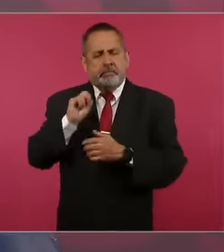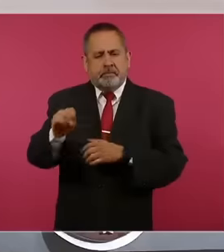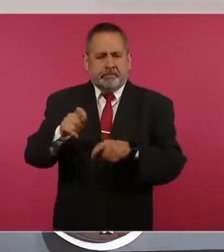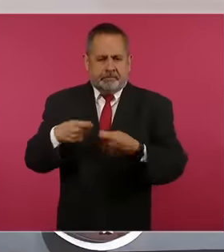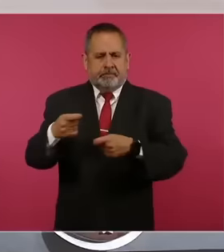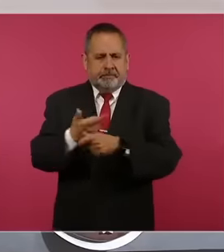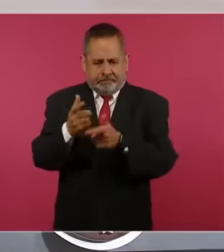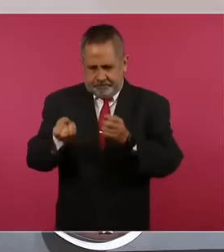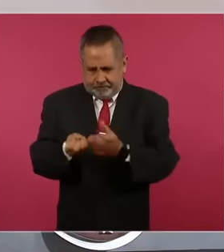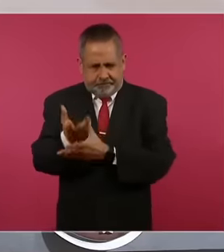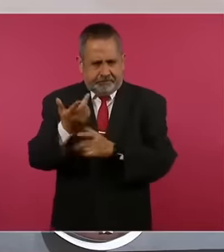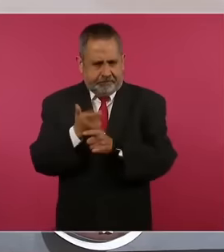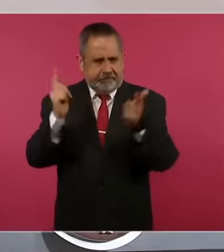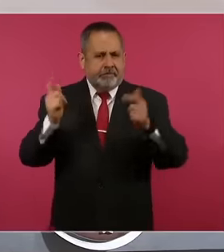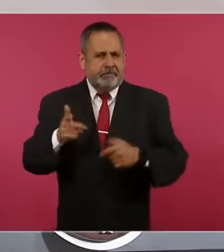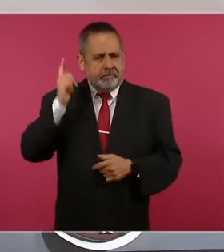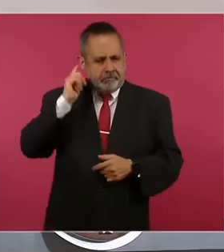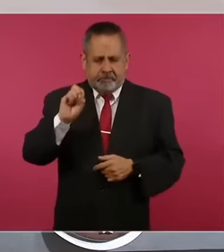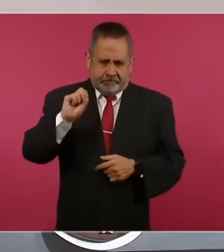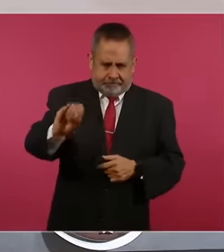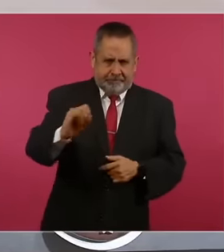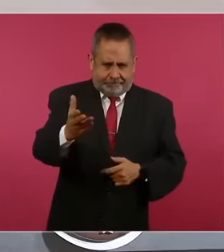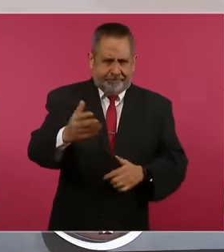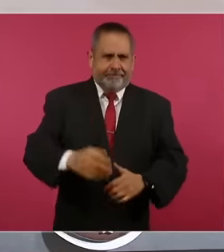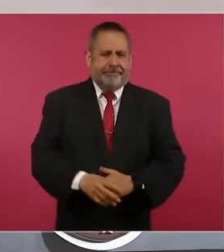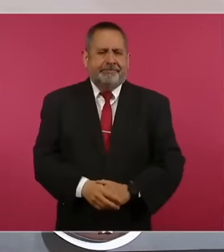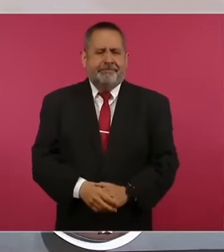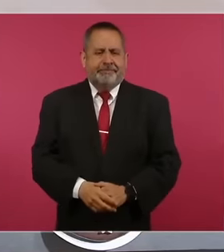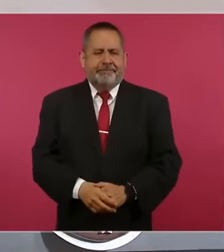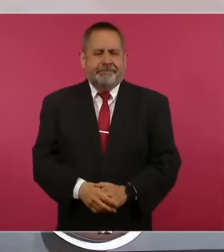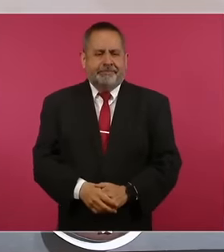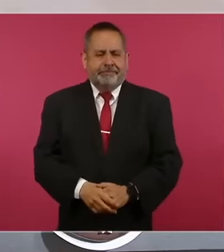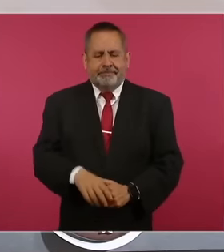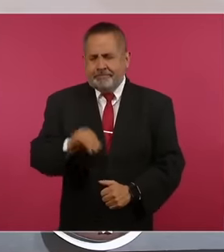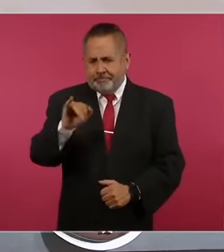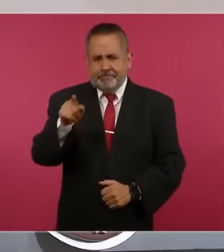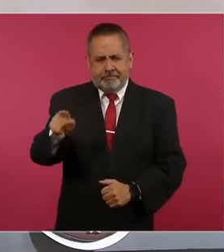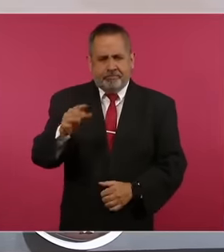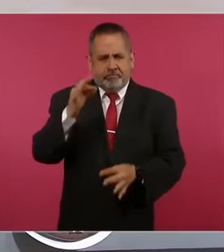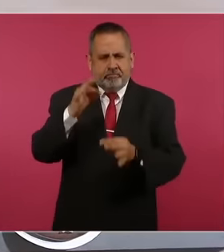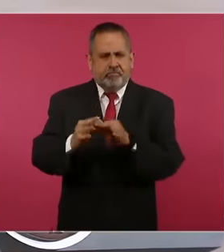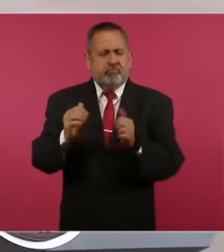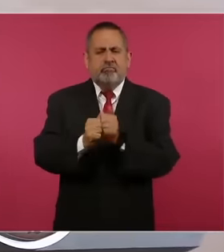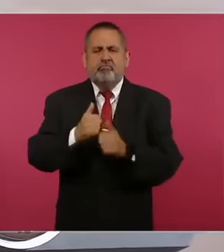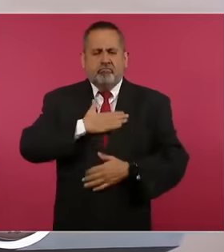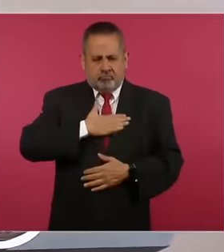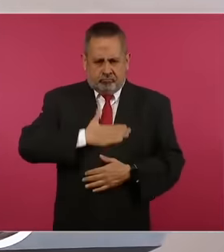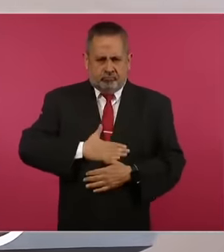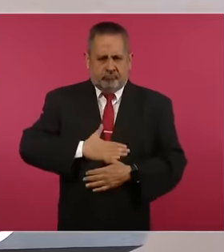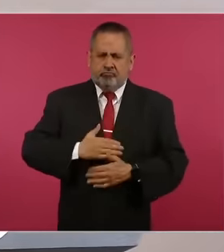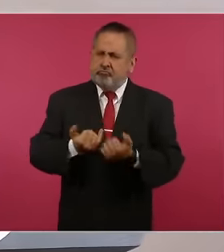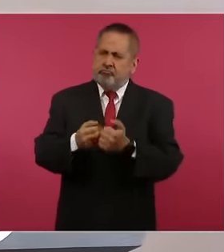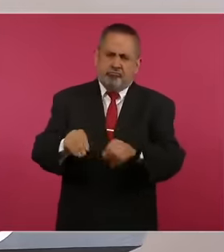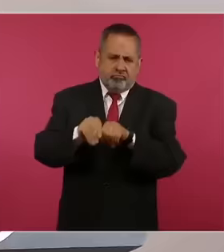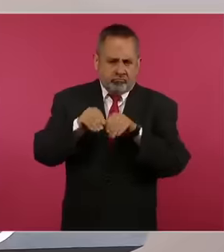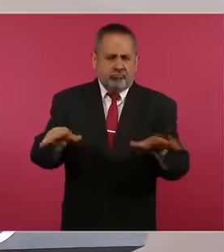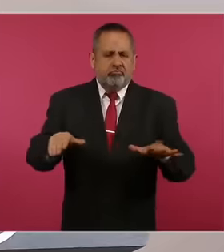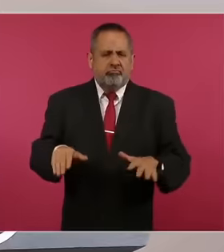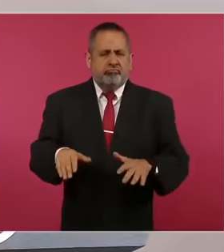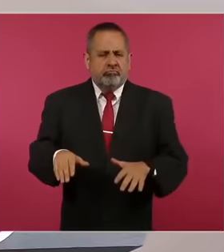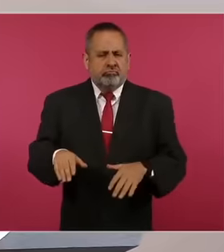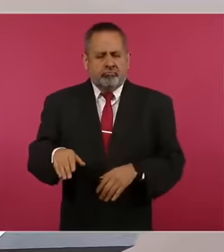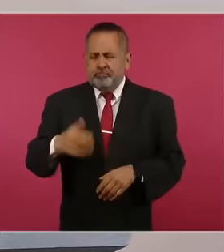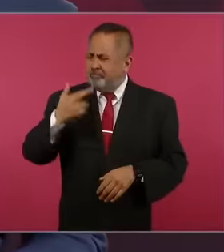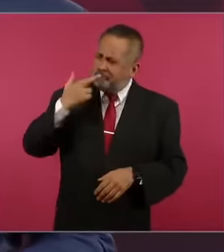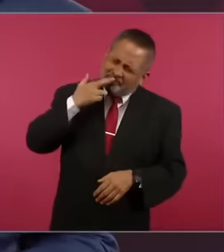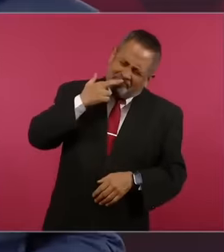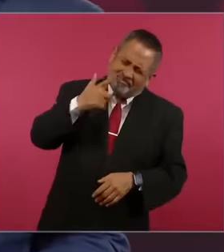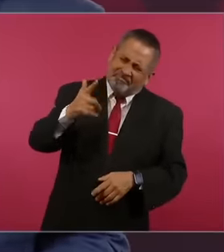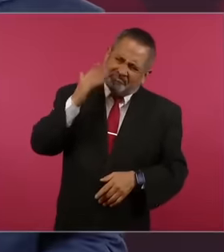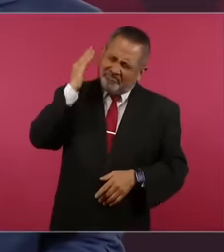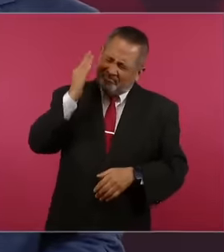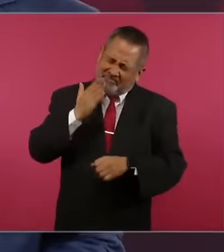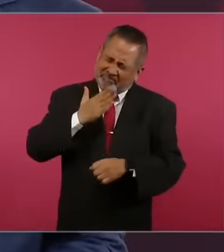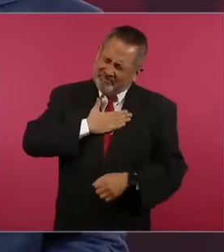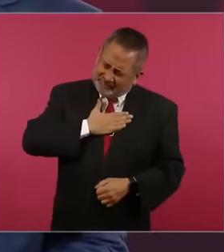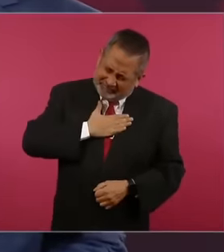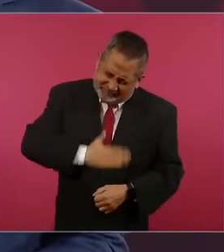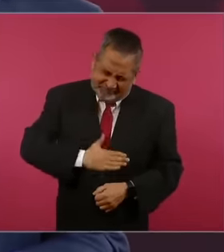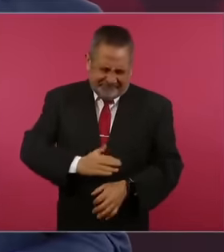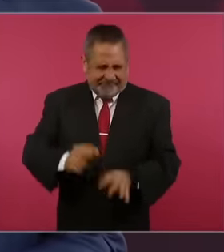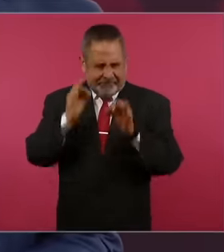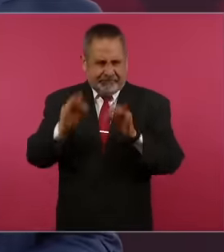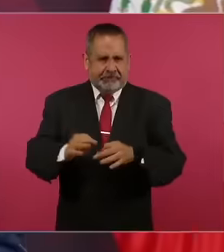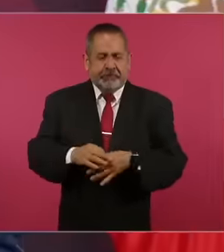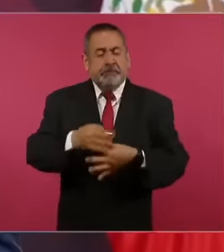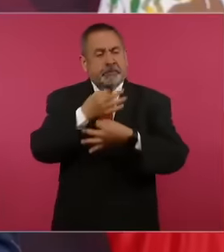that this will happen. achieve because it would be an act of Justice of the highest level a good message